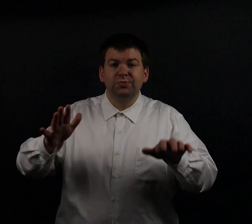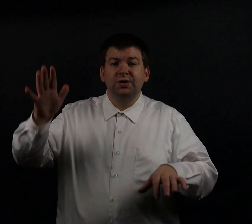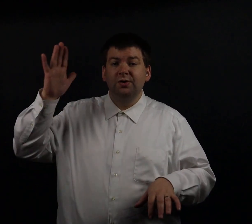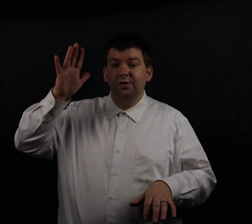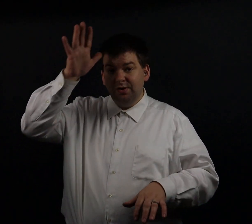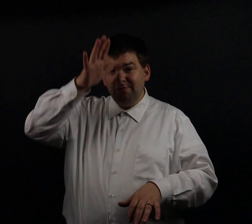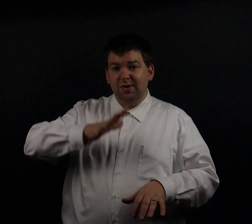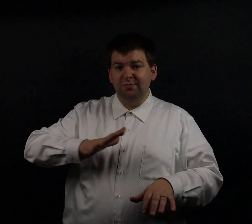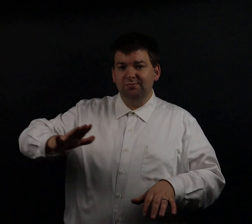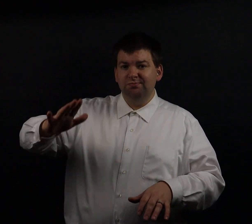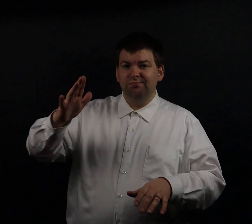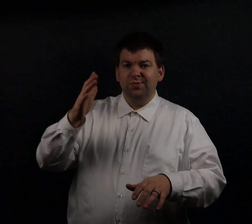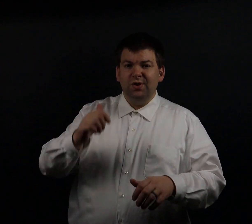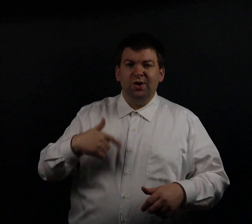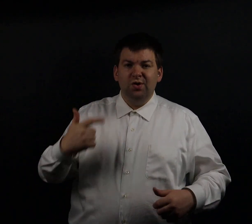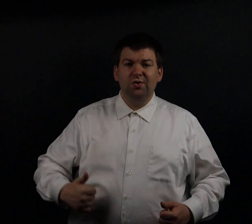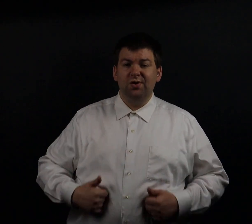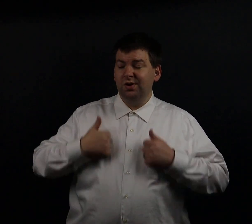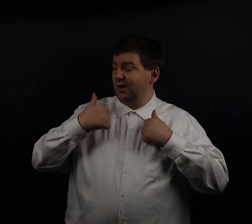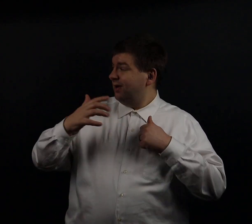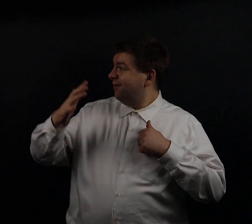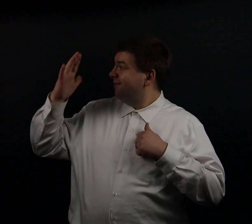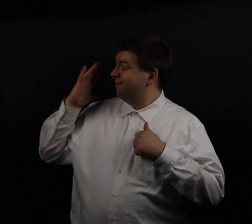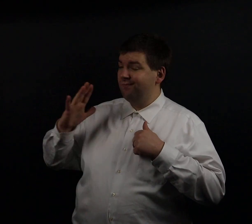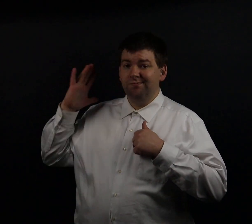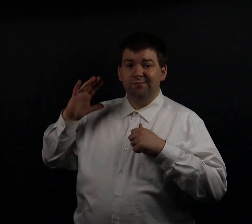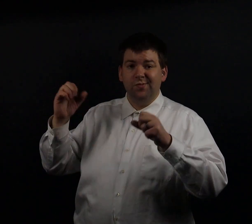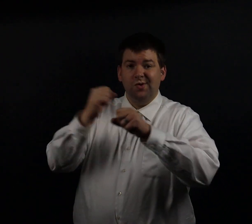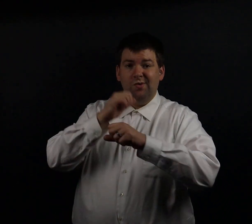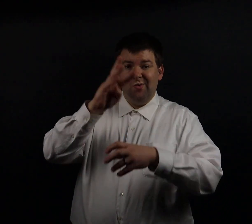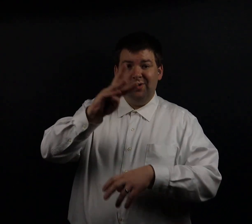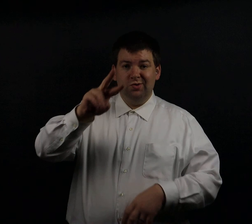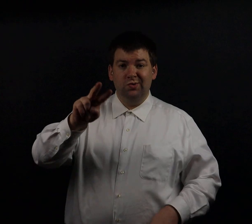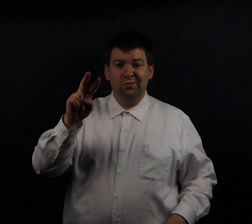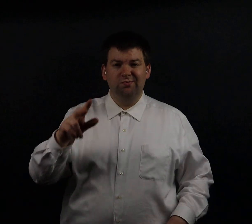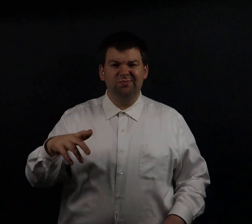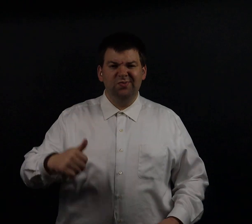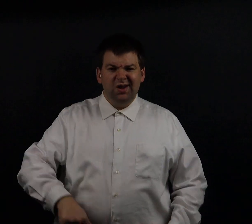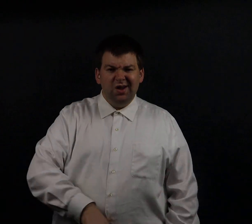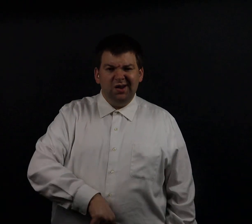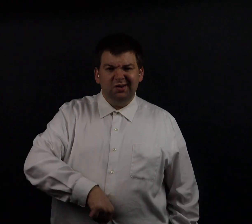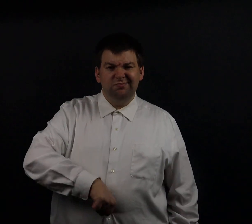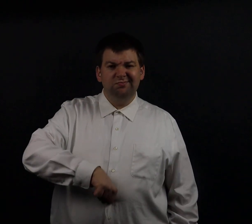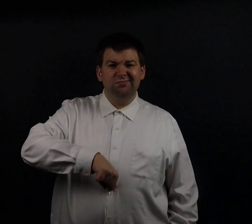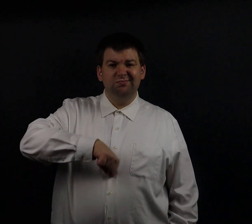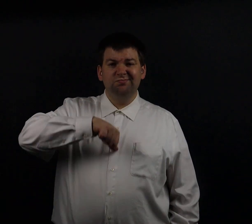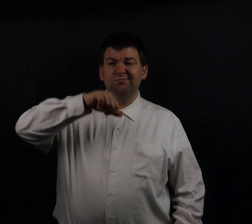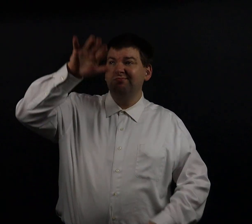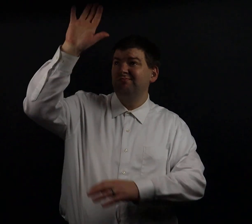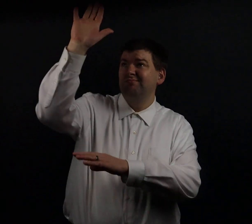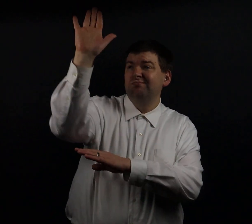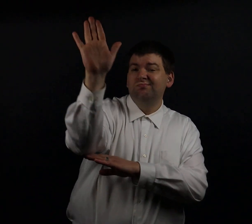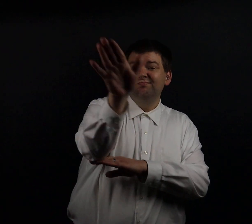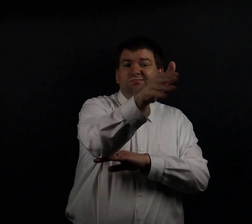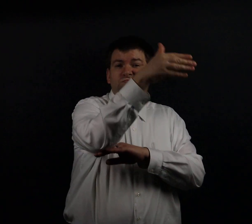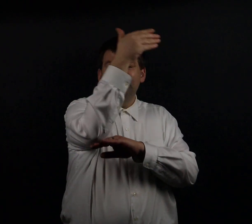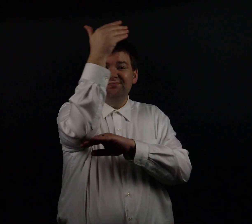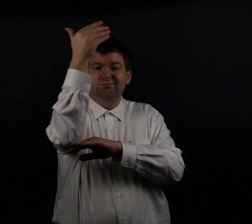There’s a man who lives beside me who fought in World War II. He proudly waves